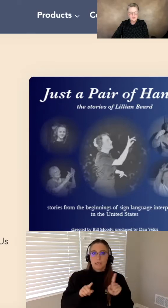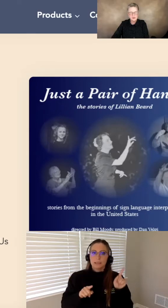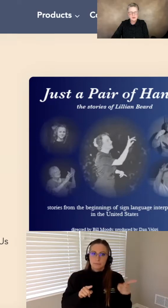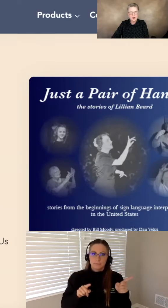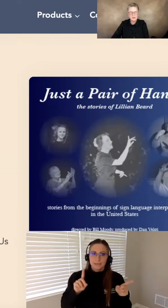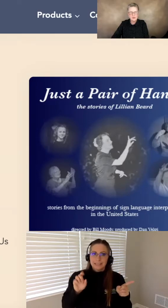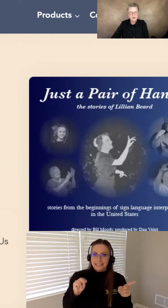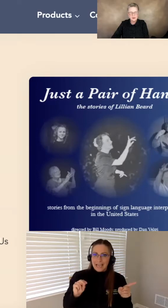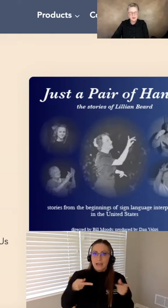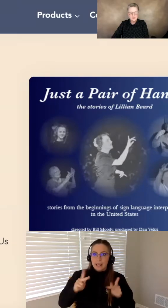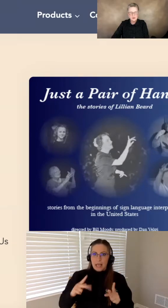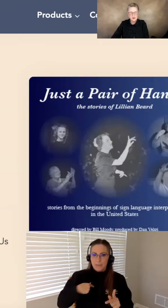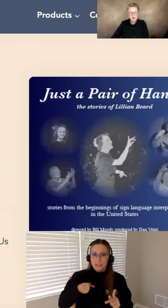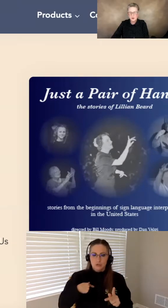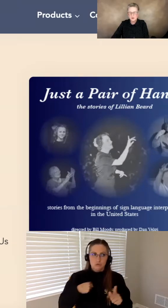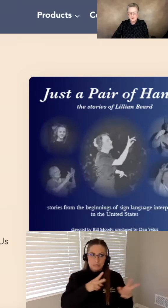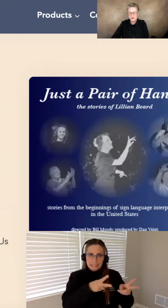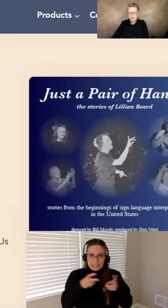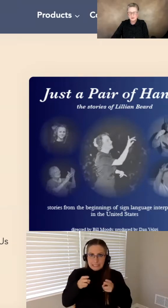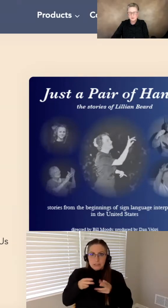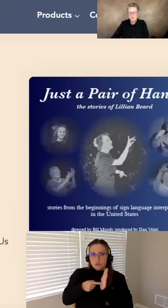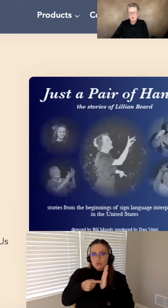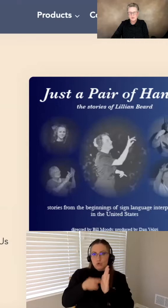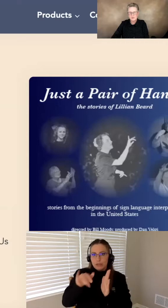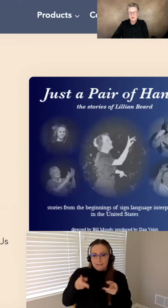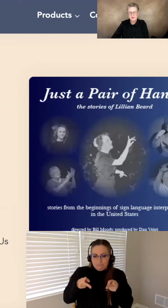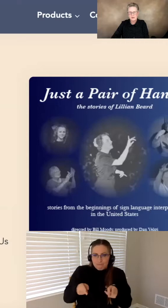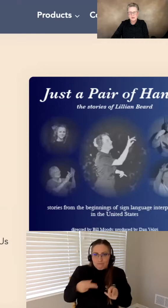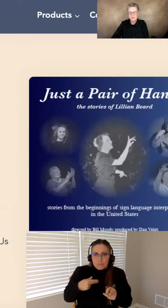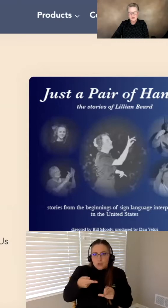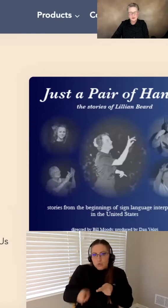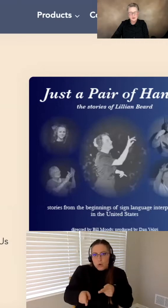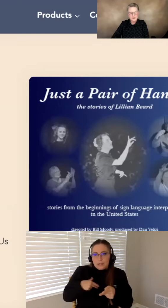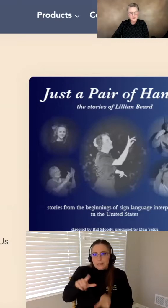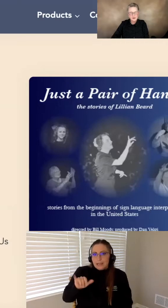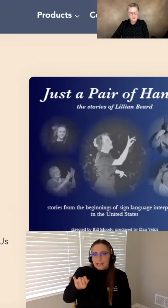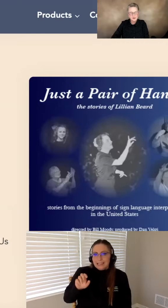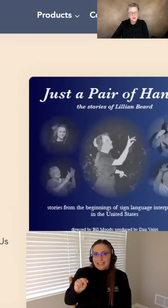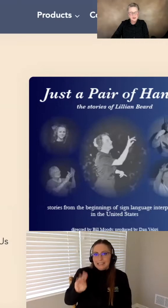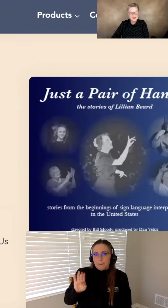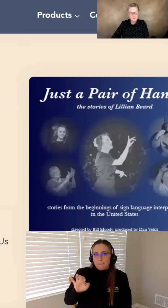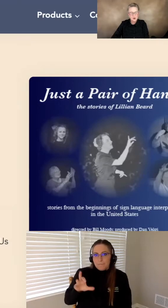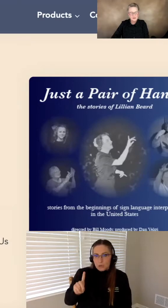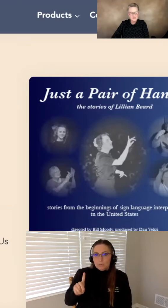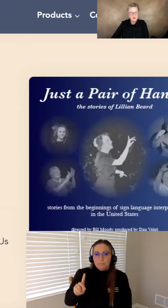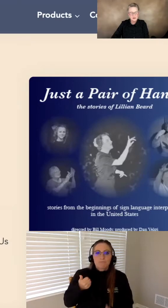to allow me to show you that clip of Lillian Beard so she was again one of the original